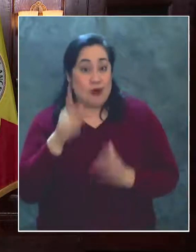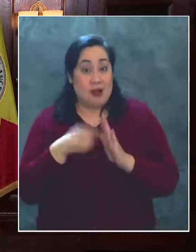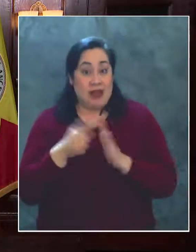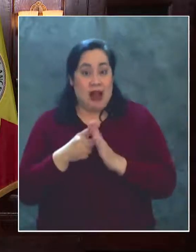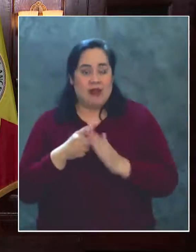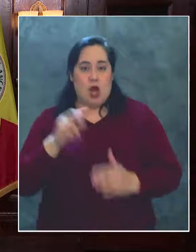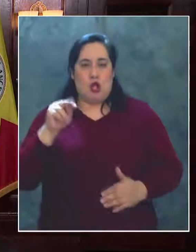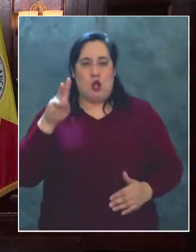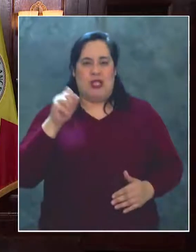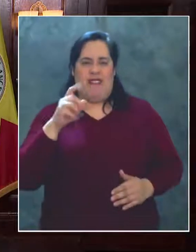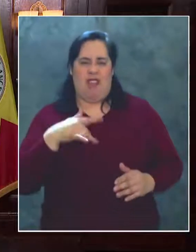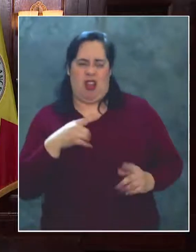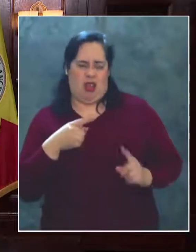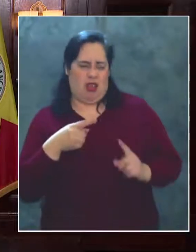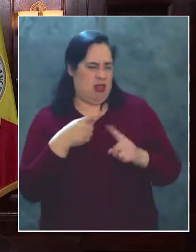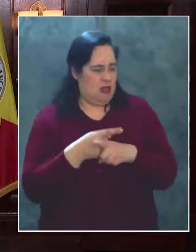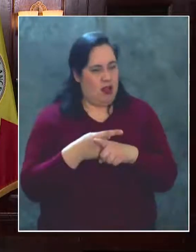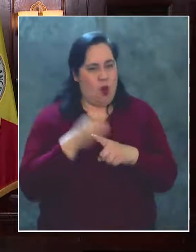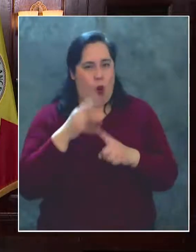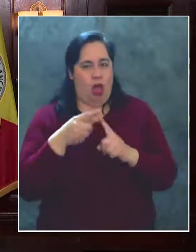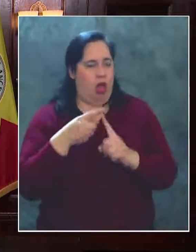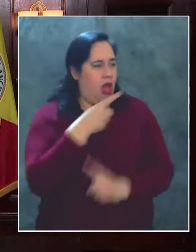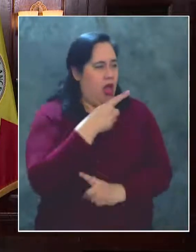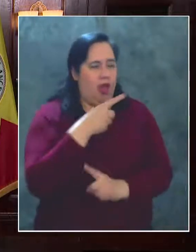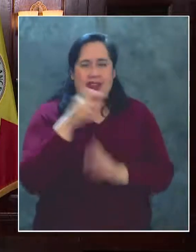BE MISLEADING, WHAT THE STATE IS SAYING, AND YOU'RE WONDERING